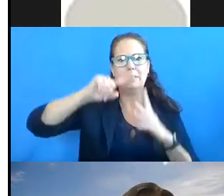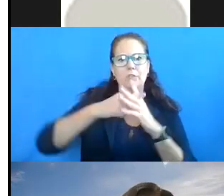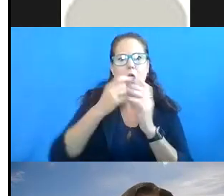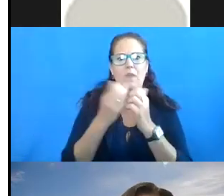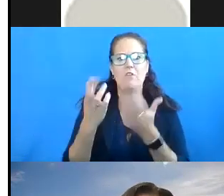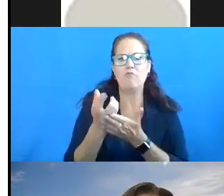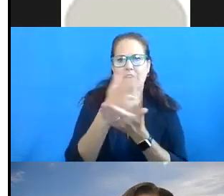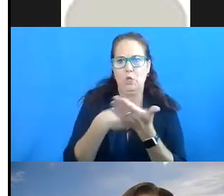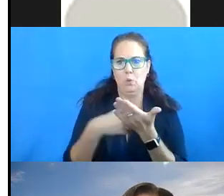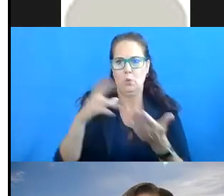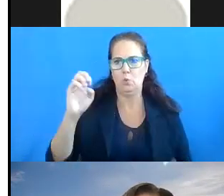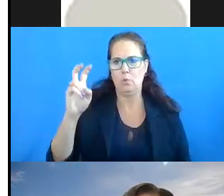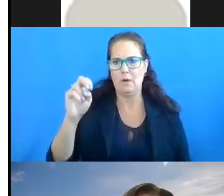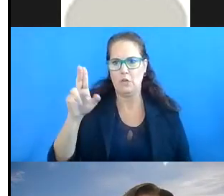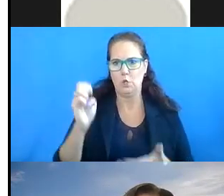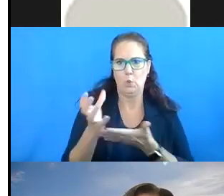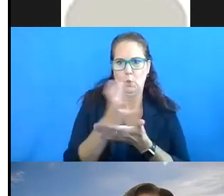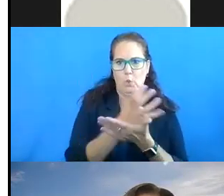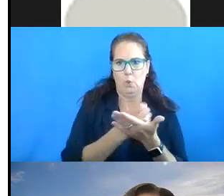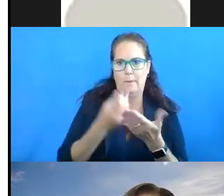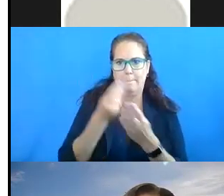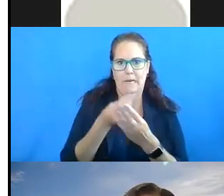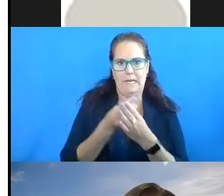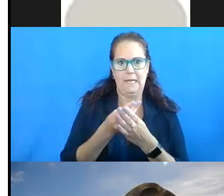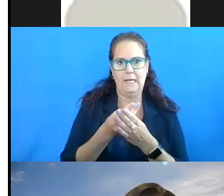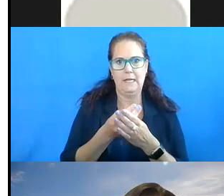so this is all the money you have coming in, all the potential funders you have for your project.